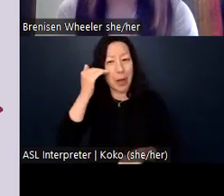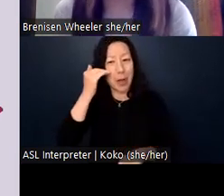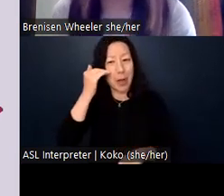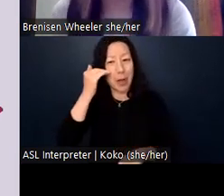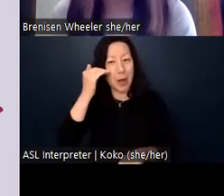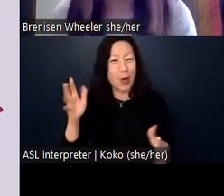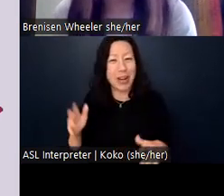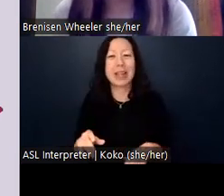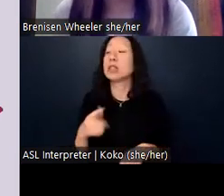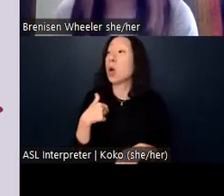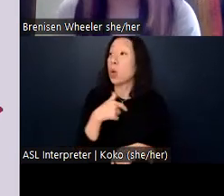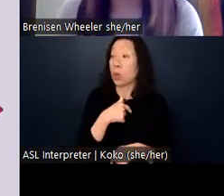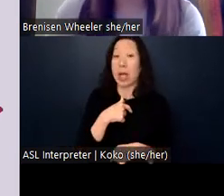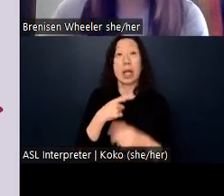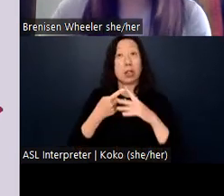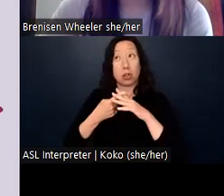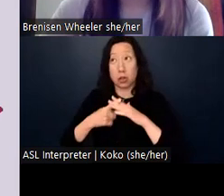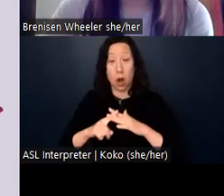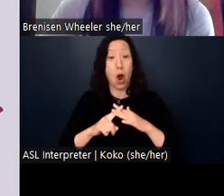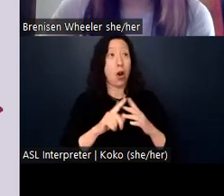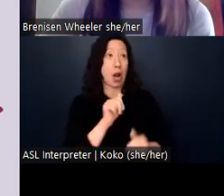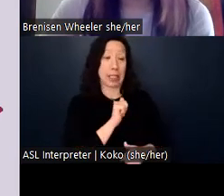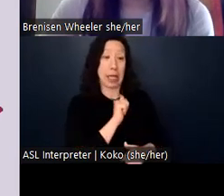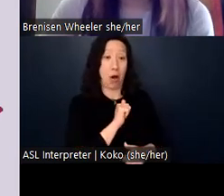we enter relationships of our own and sometimes it